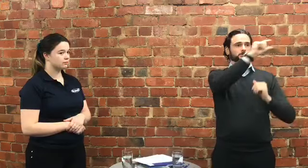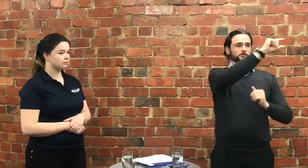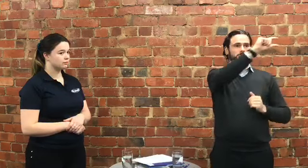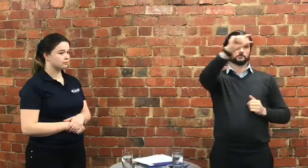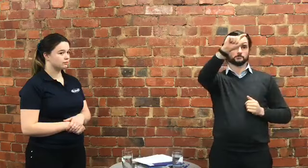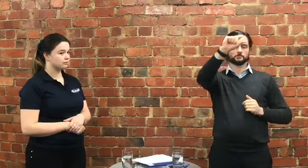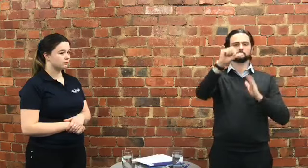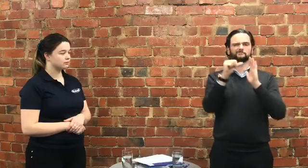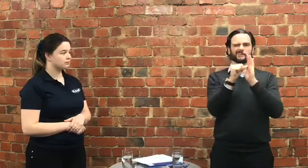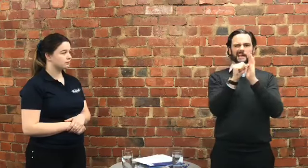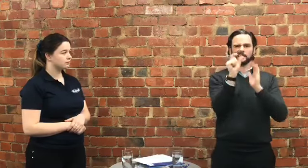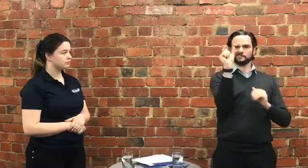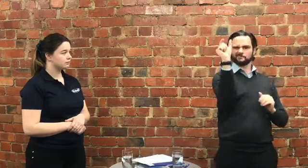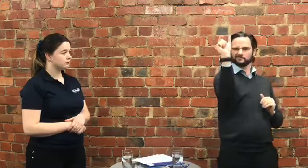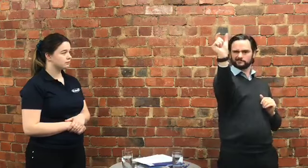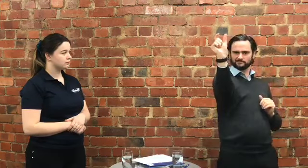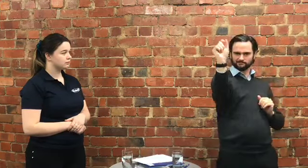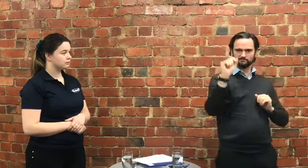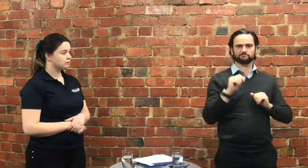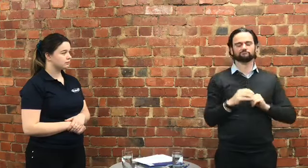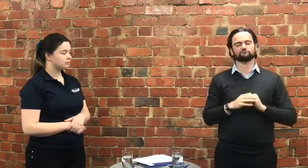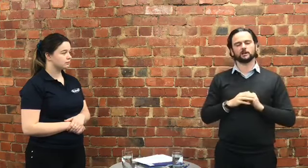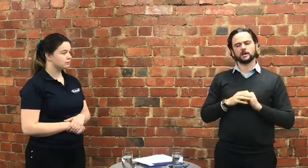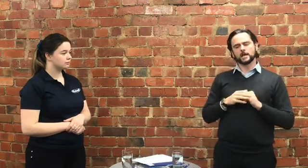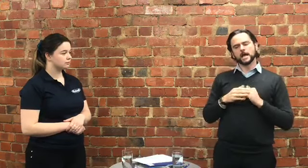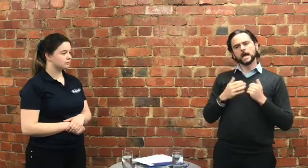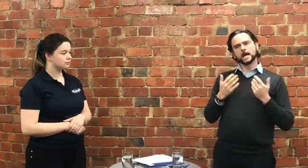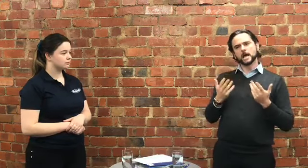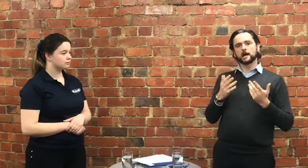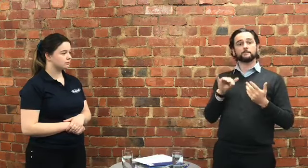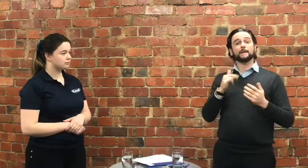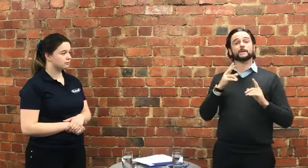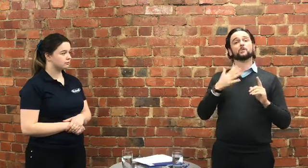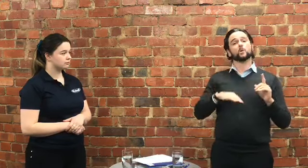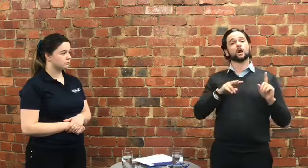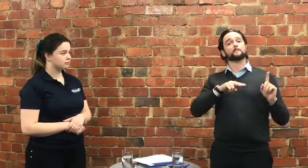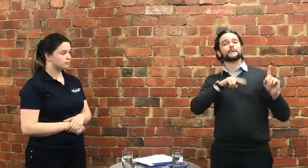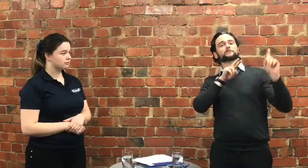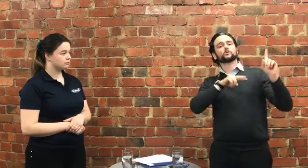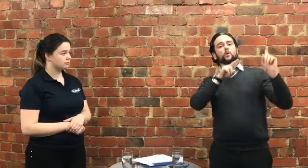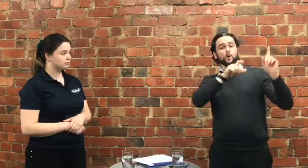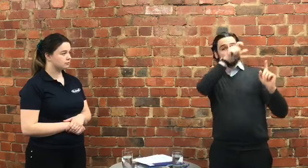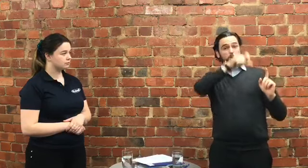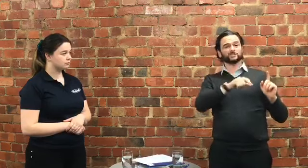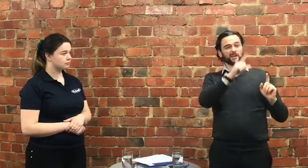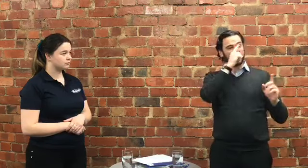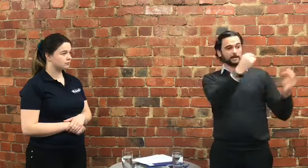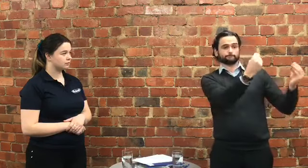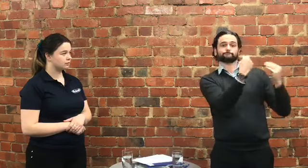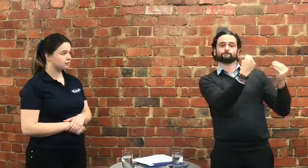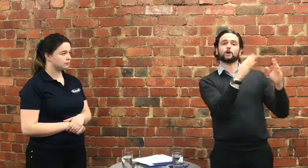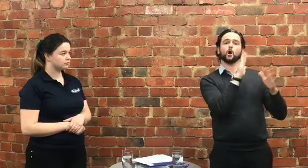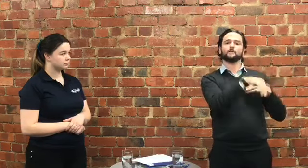So, one might be capacity building, skills development. That's one item line.